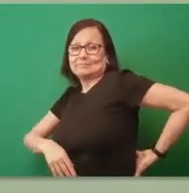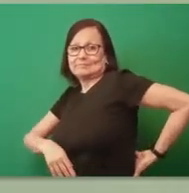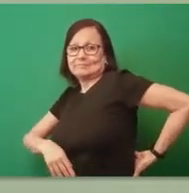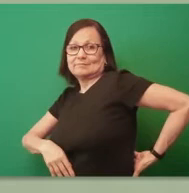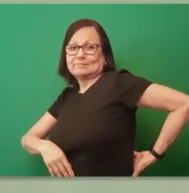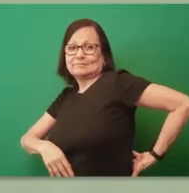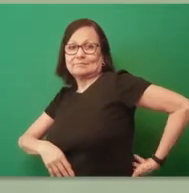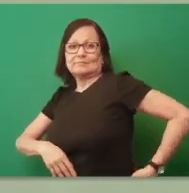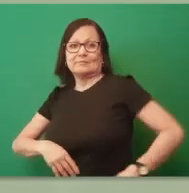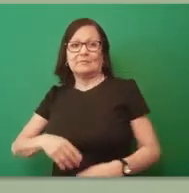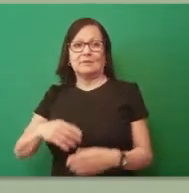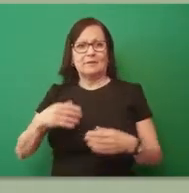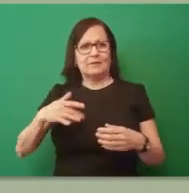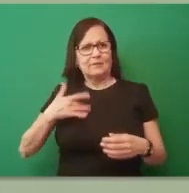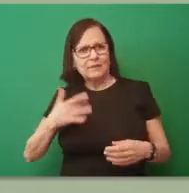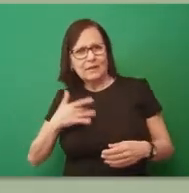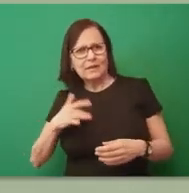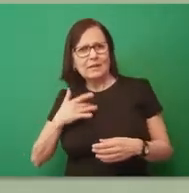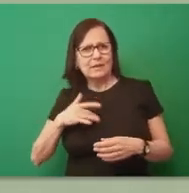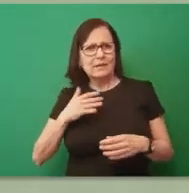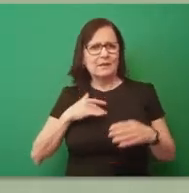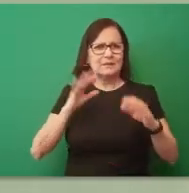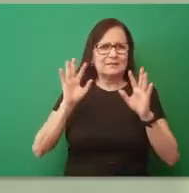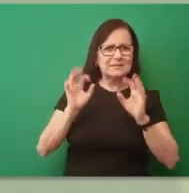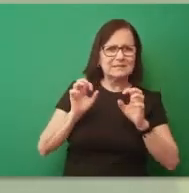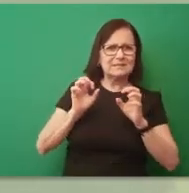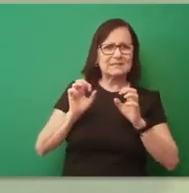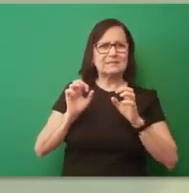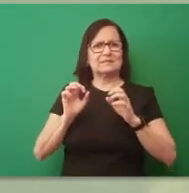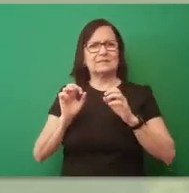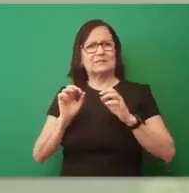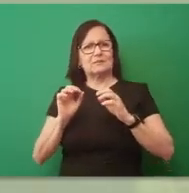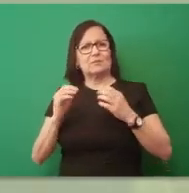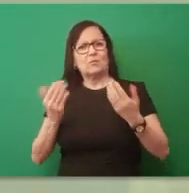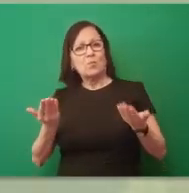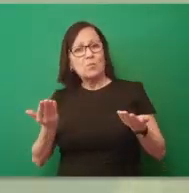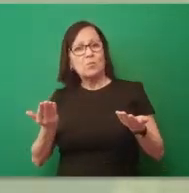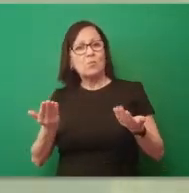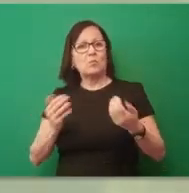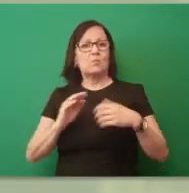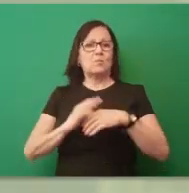Noticing any sensations of ease, discomfort or neutrality in the